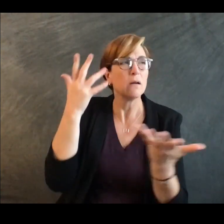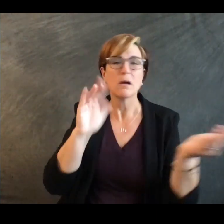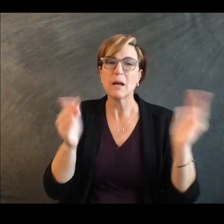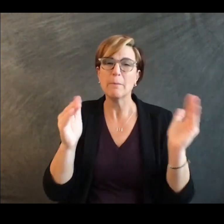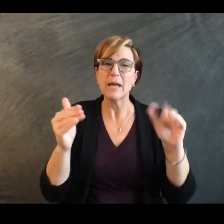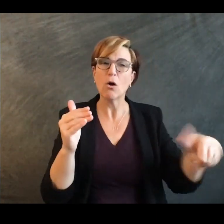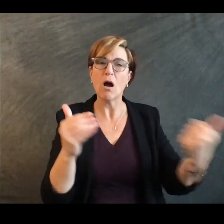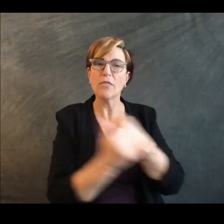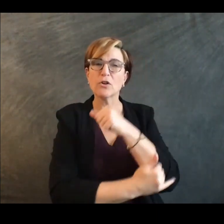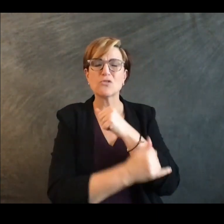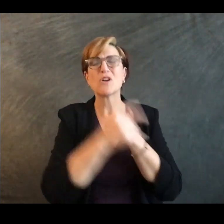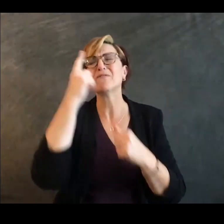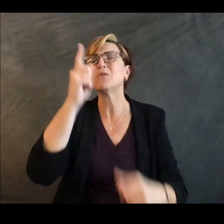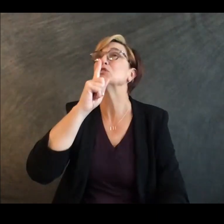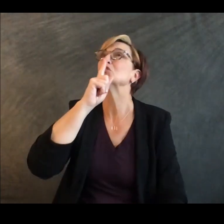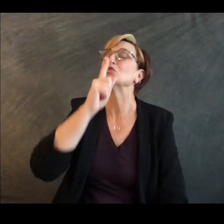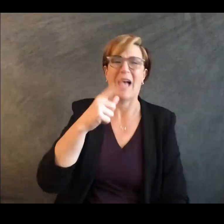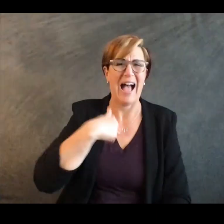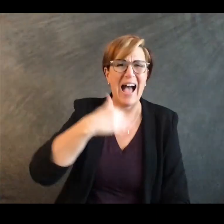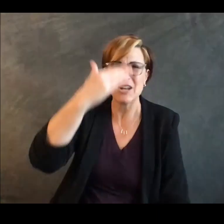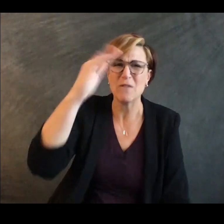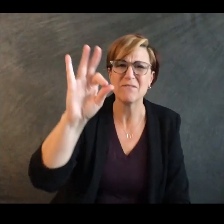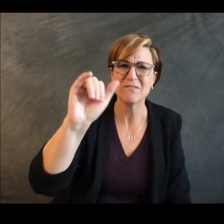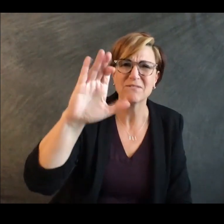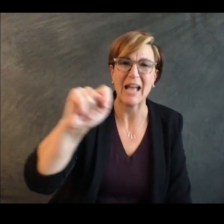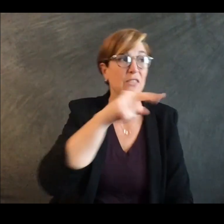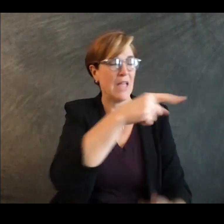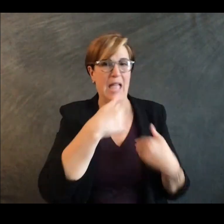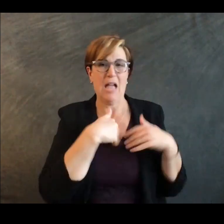for a fact that they have far more cases than we do but they don't report them